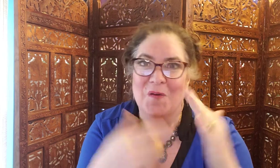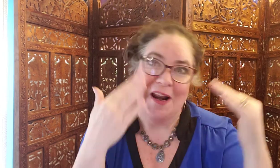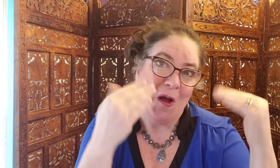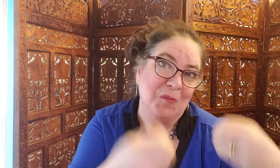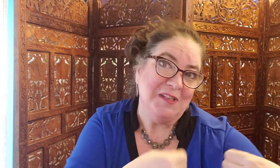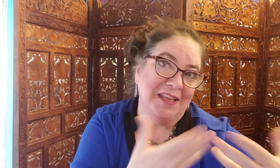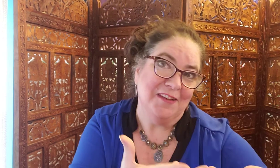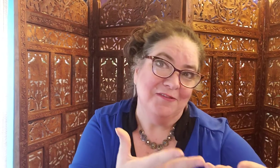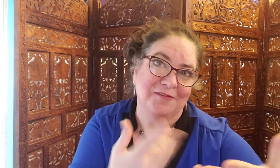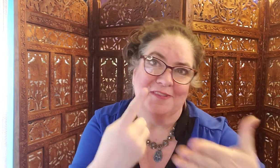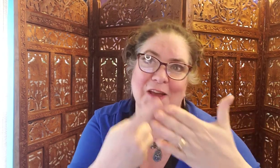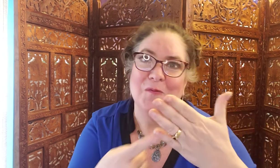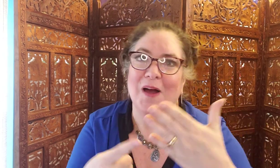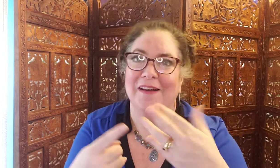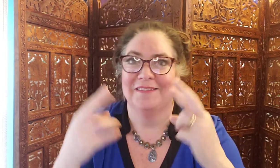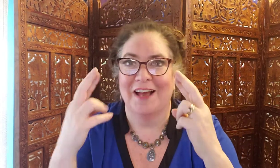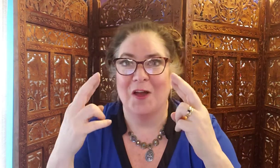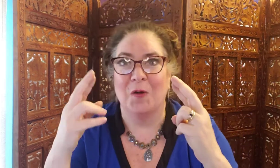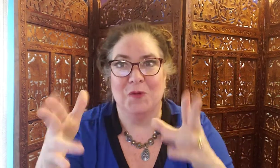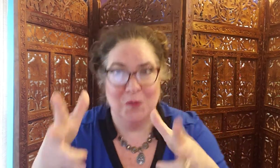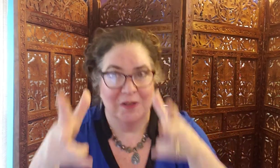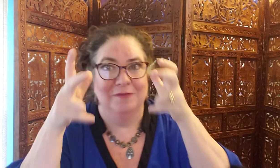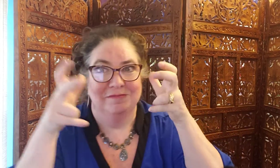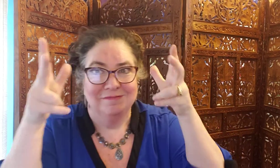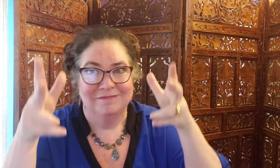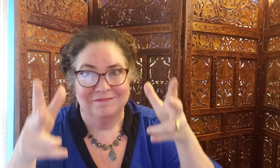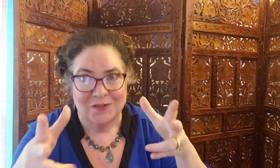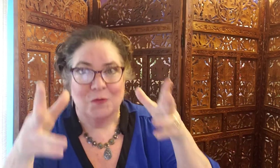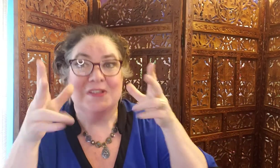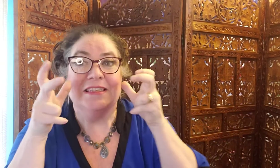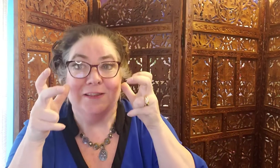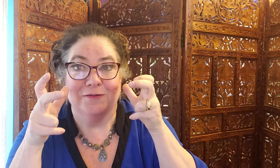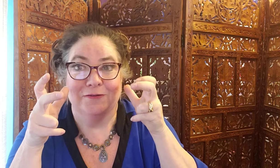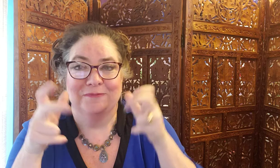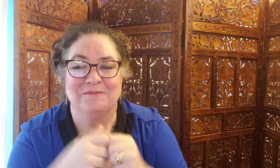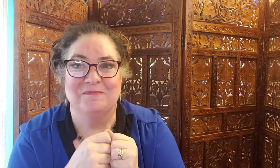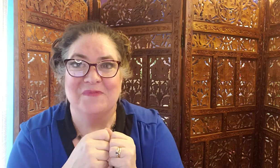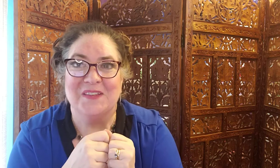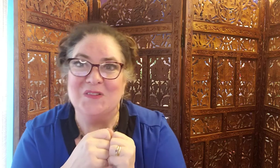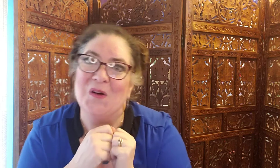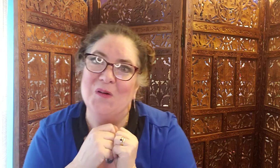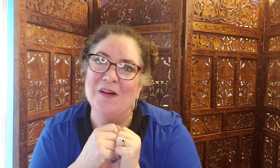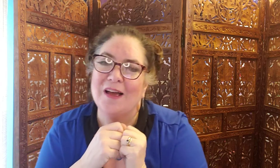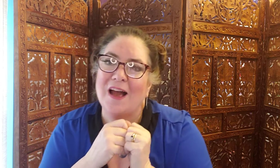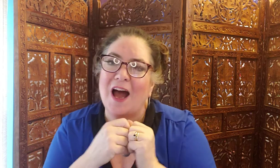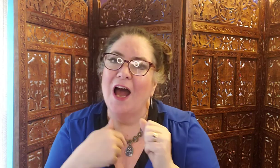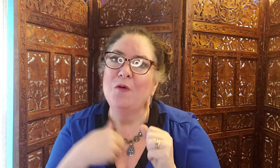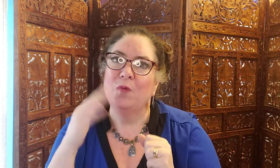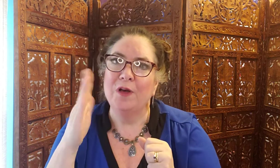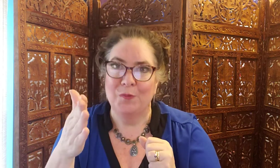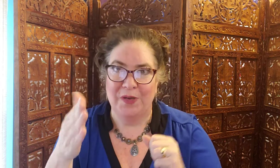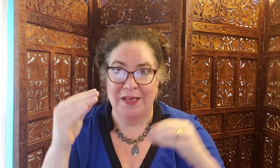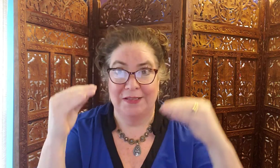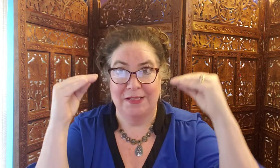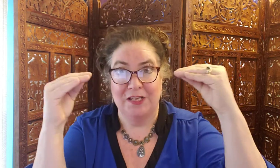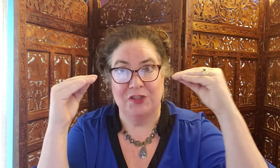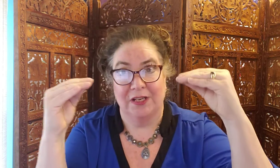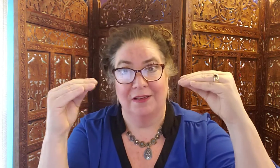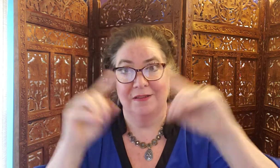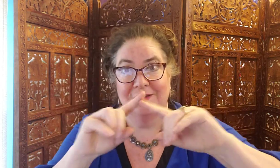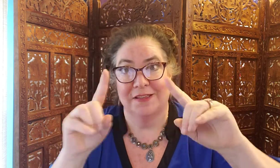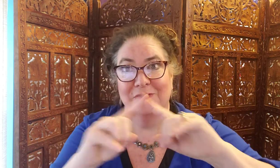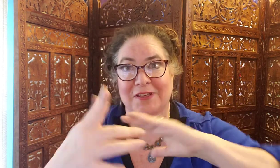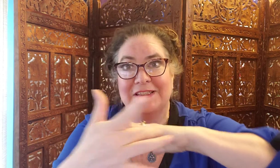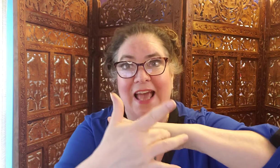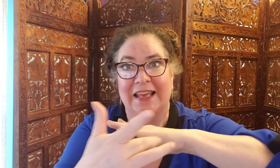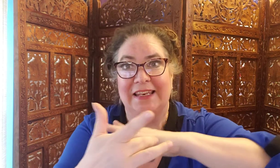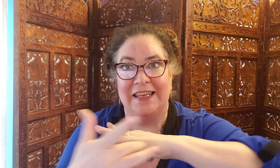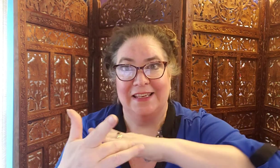What I hope to give and what I hope you will receive. I will be teaching different techniques